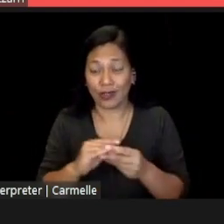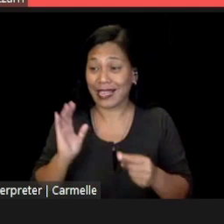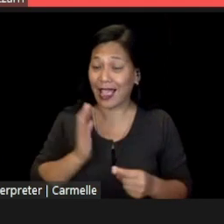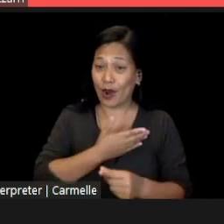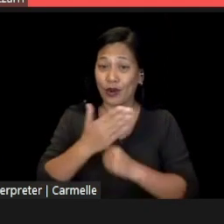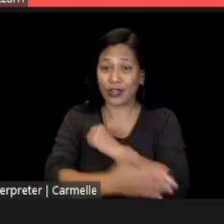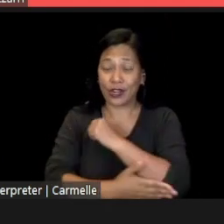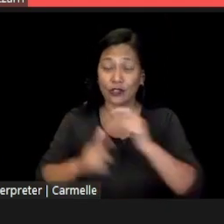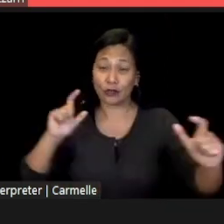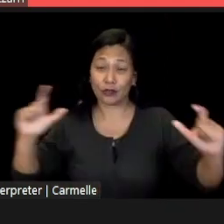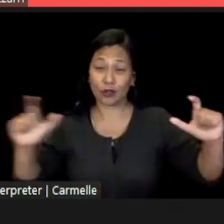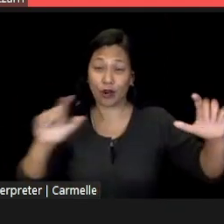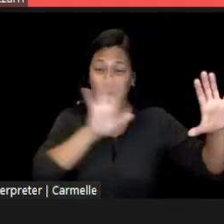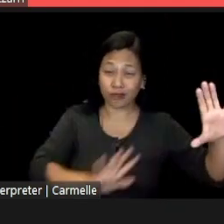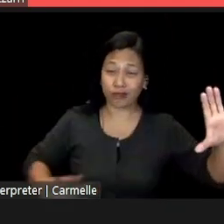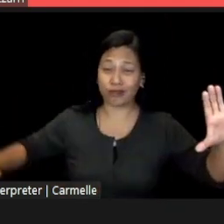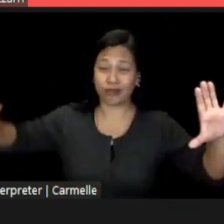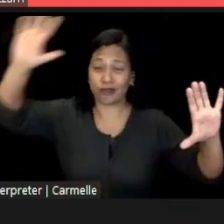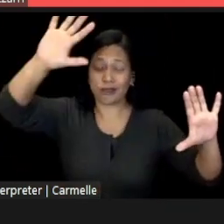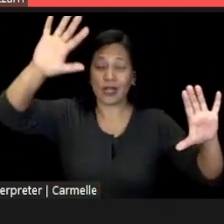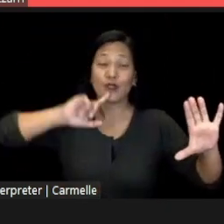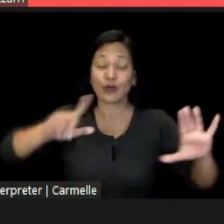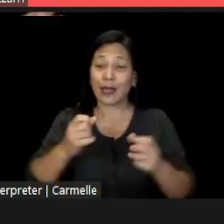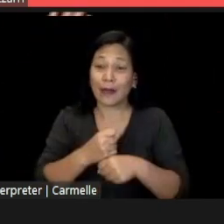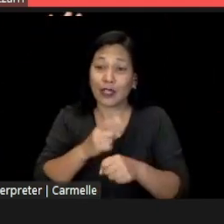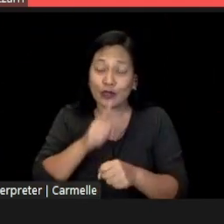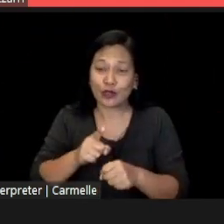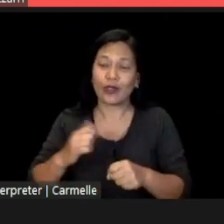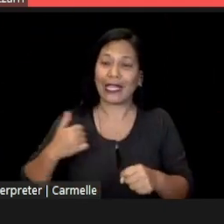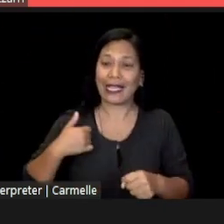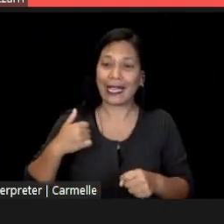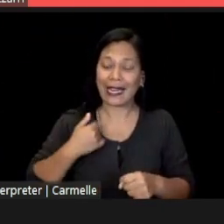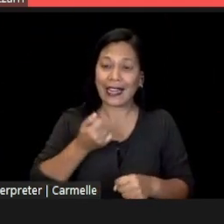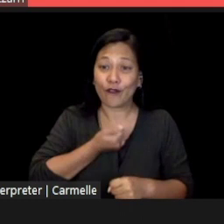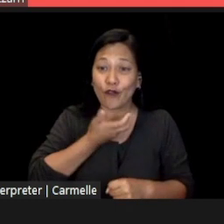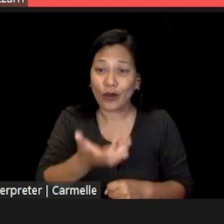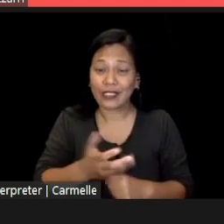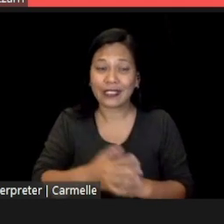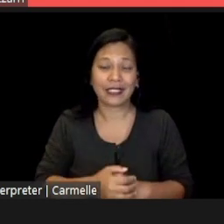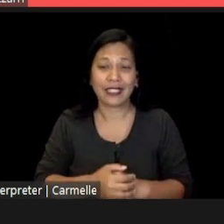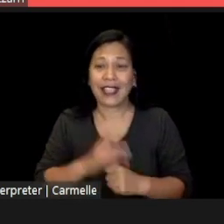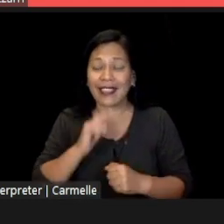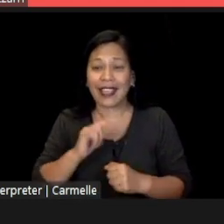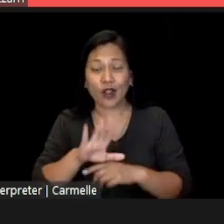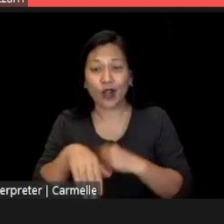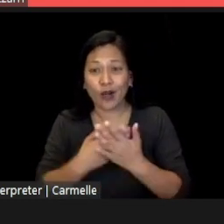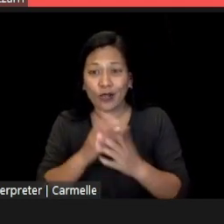And, and I think that, you know, ensuring the Canadian voice and culture is still alive and well as everyone kind of can